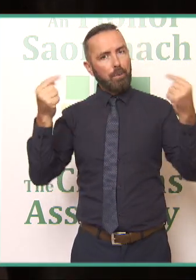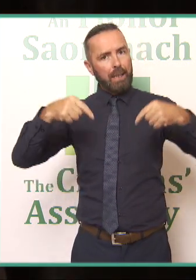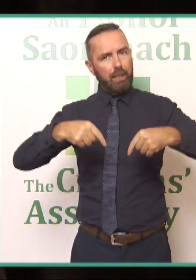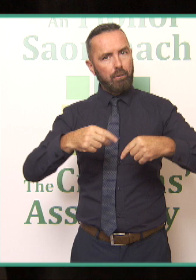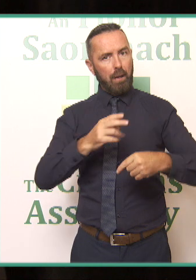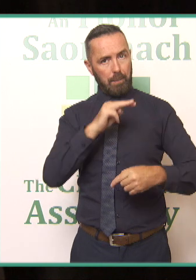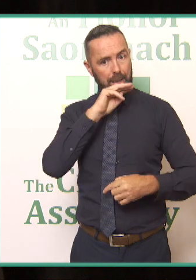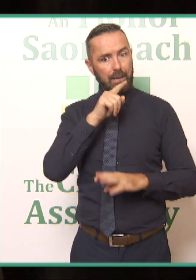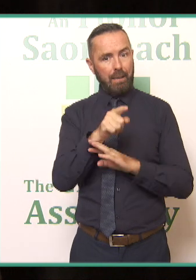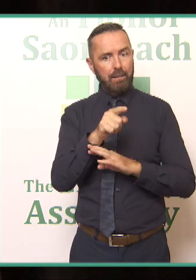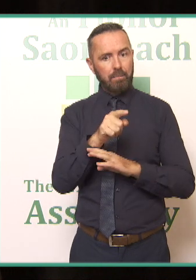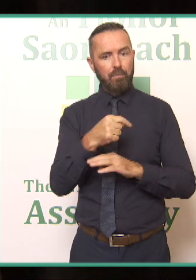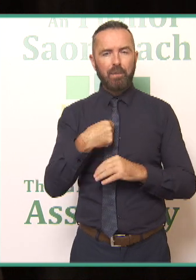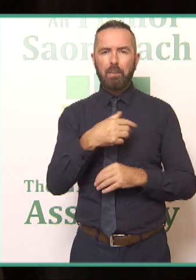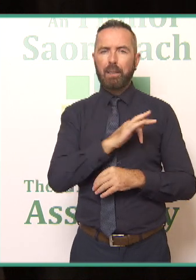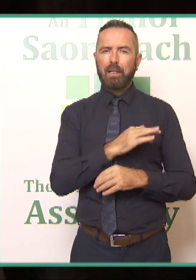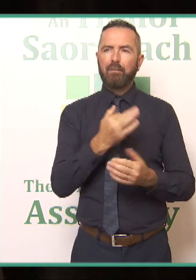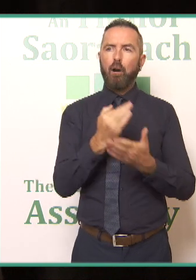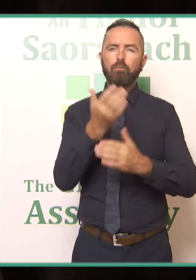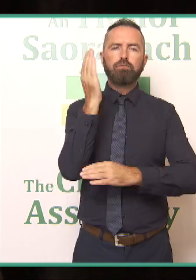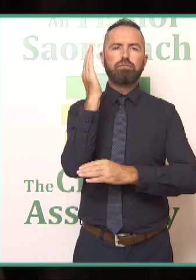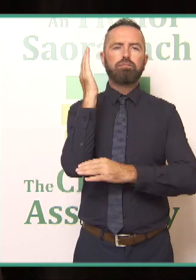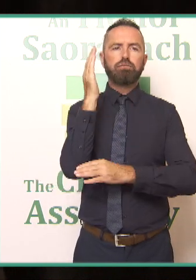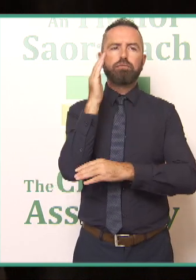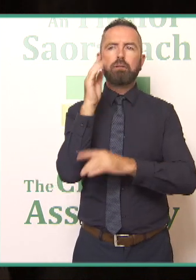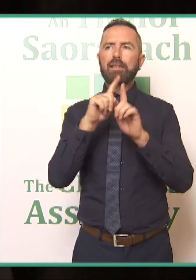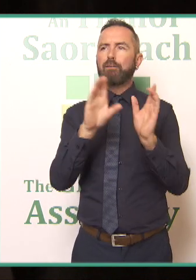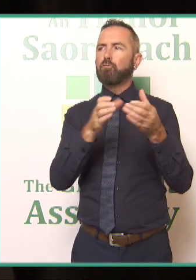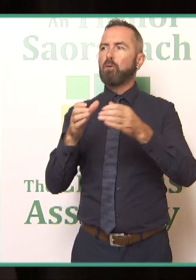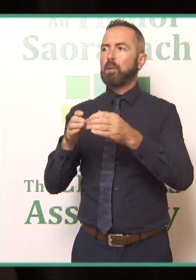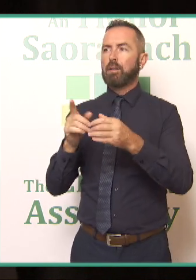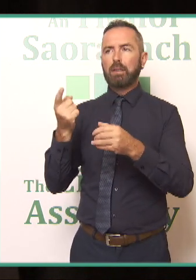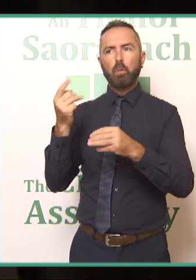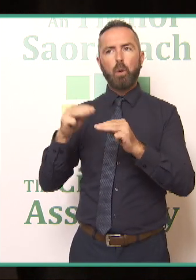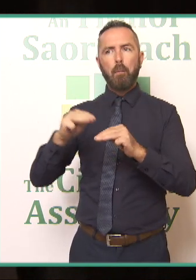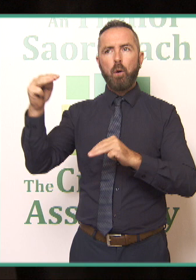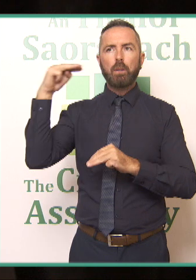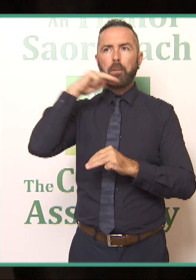um I give talks at different times to different people but I think this is probably one of the more important groups I've ever spoken to and I take that very